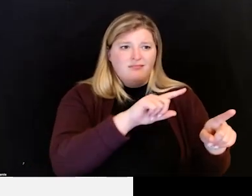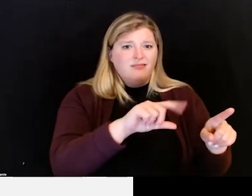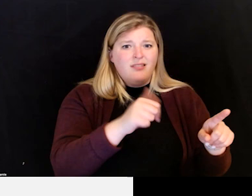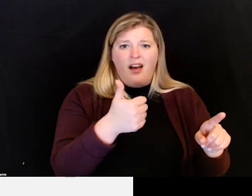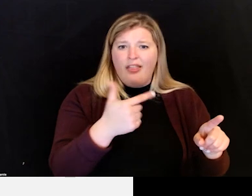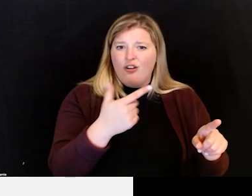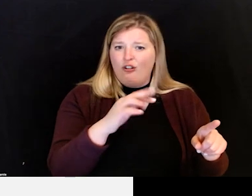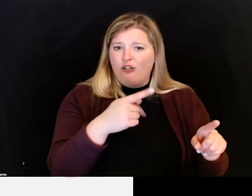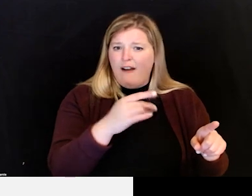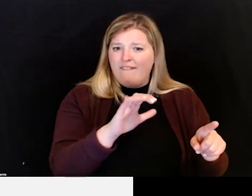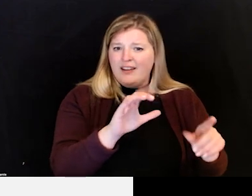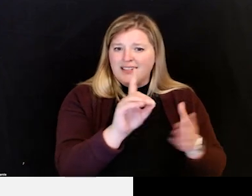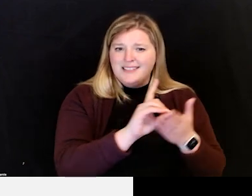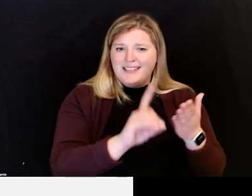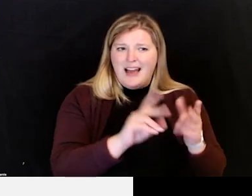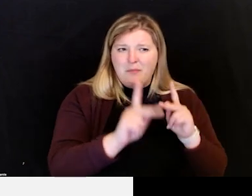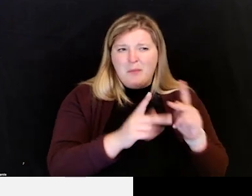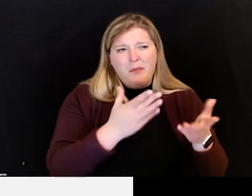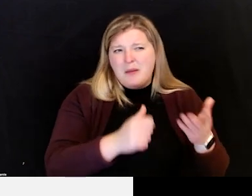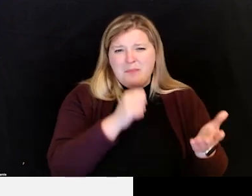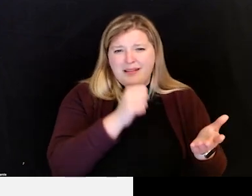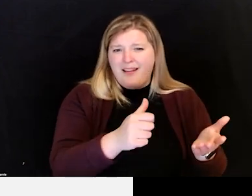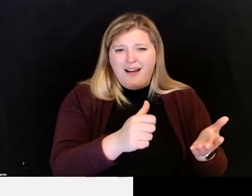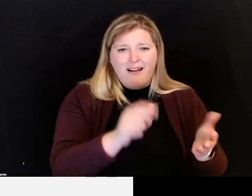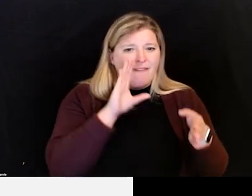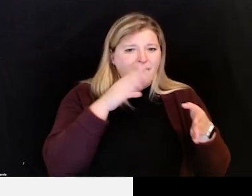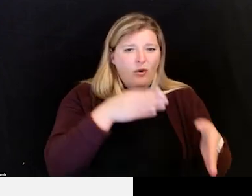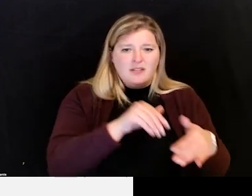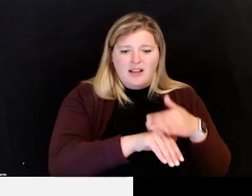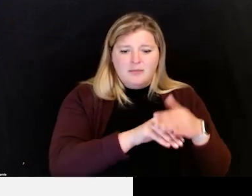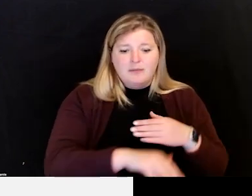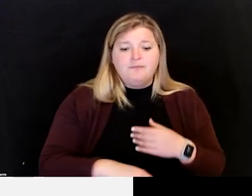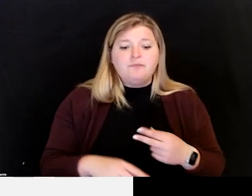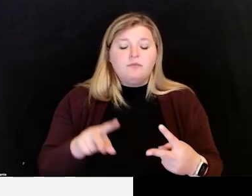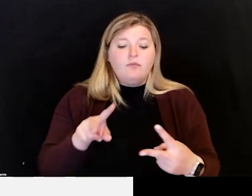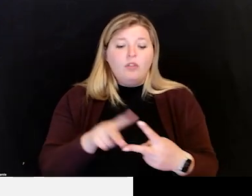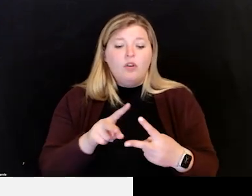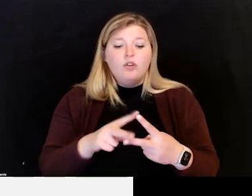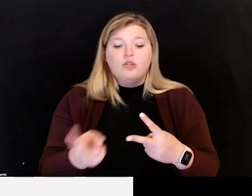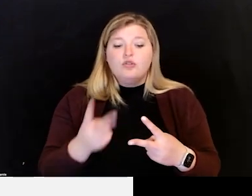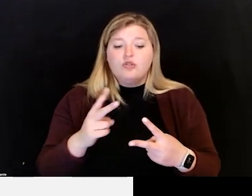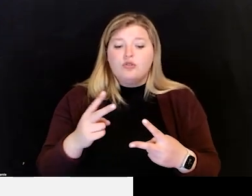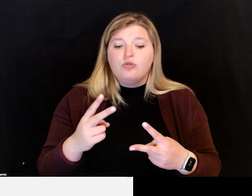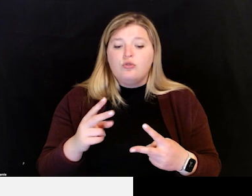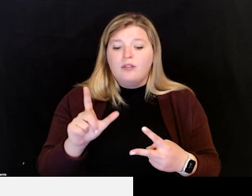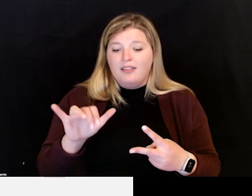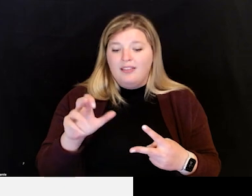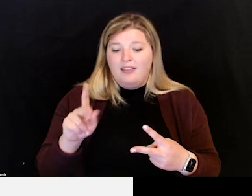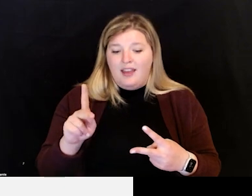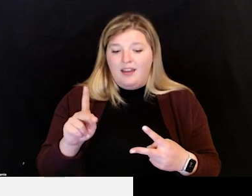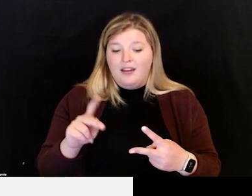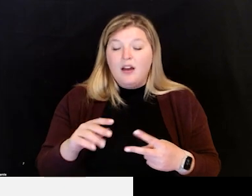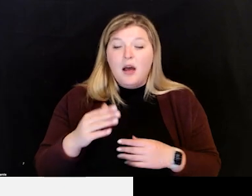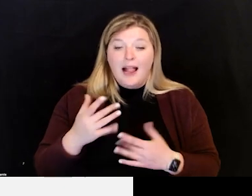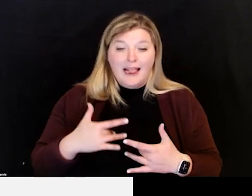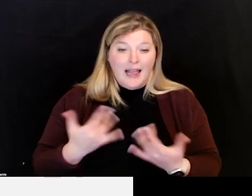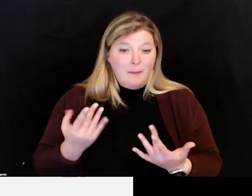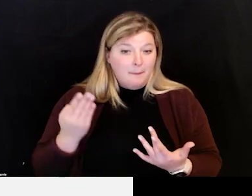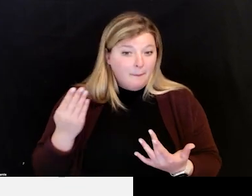two examples of hyperlinks on the screen here. The first example has a light blue hyperlink color against a white background.